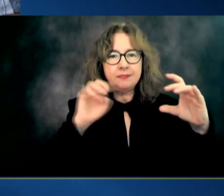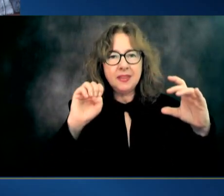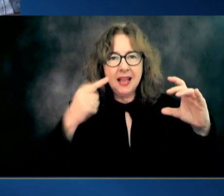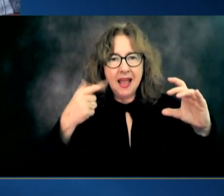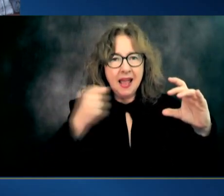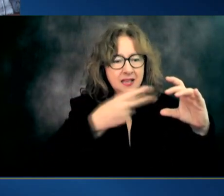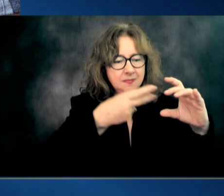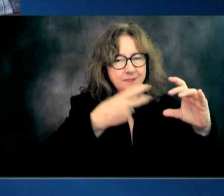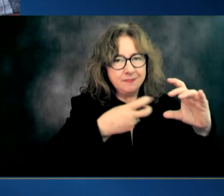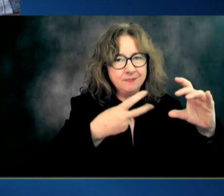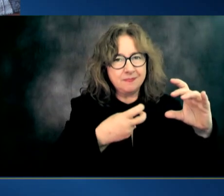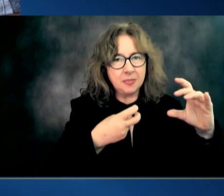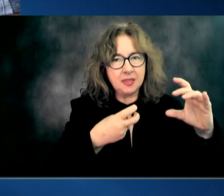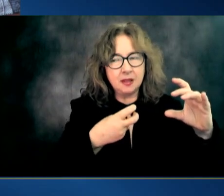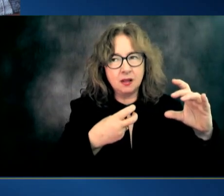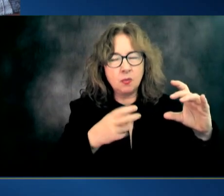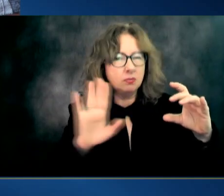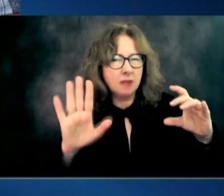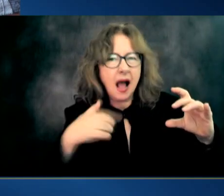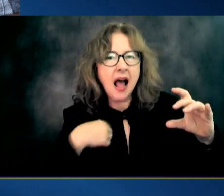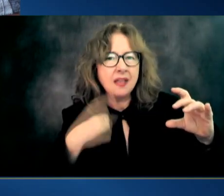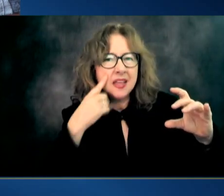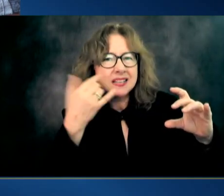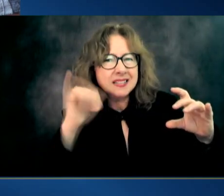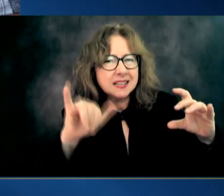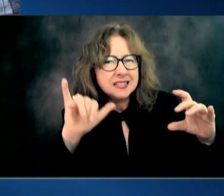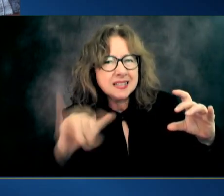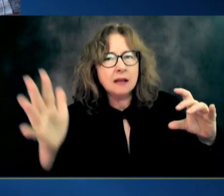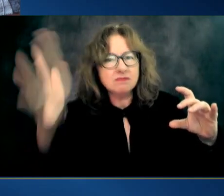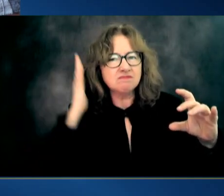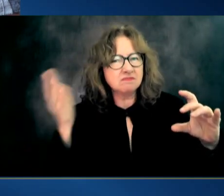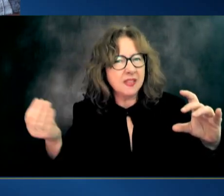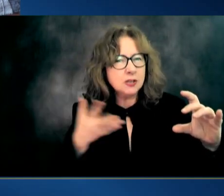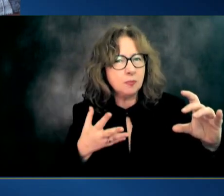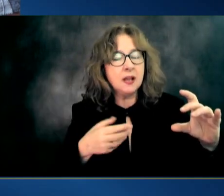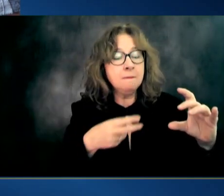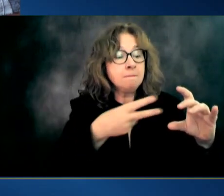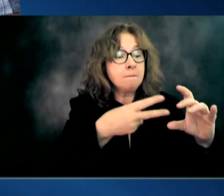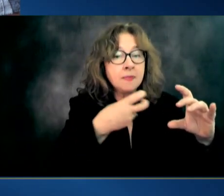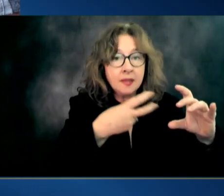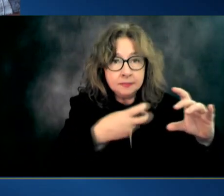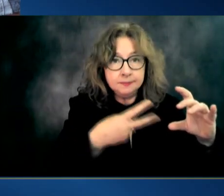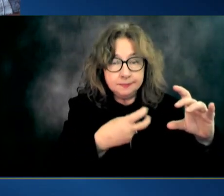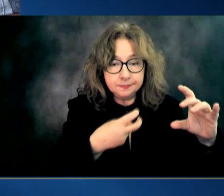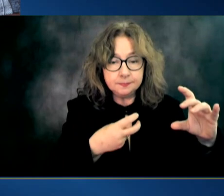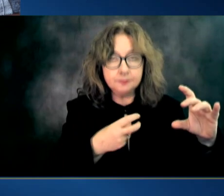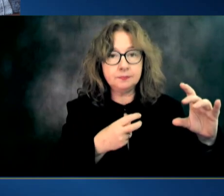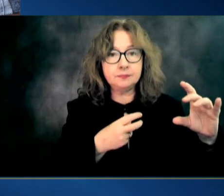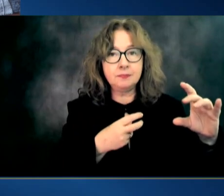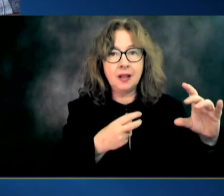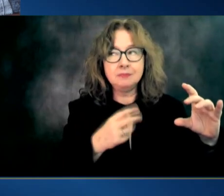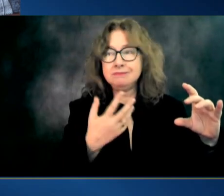that's still true, but at the time, the eggs need to be taken out and kind of defrosted in my arm,